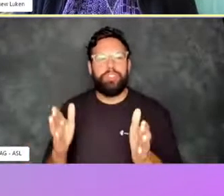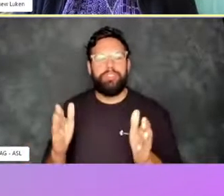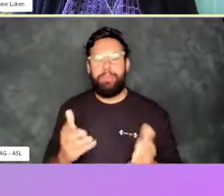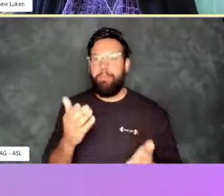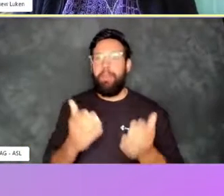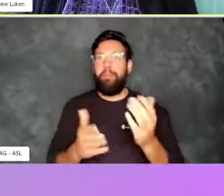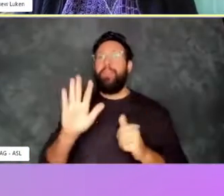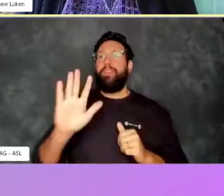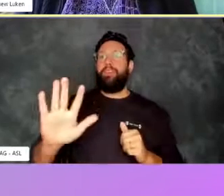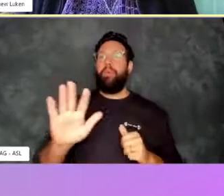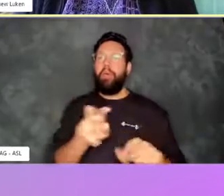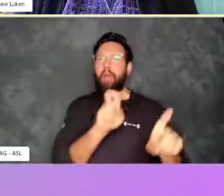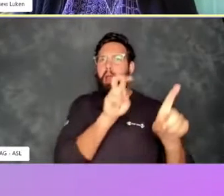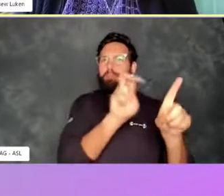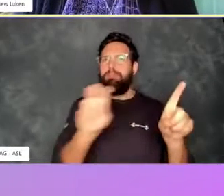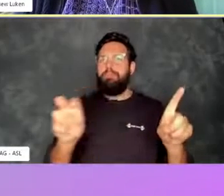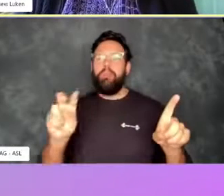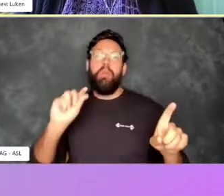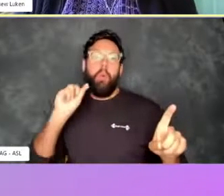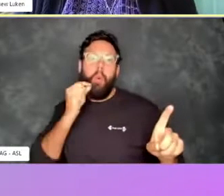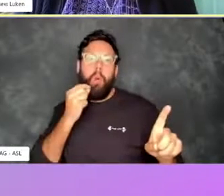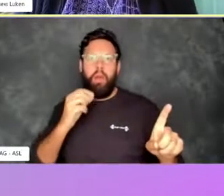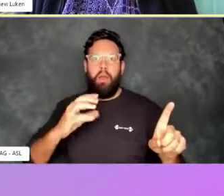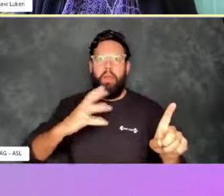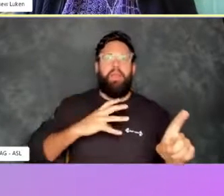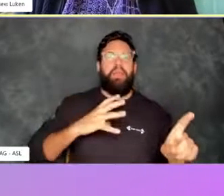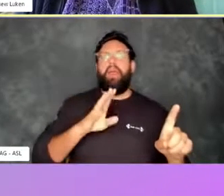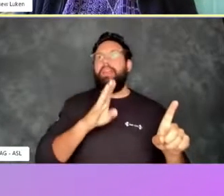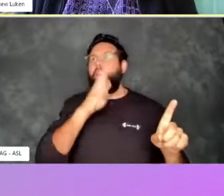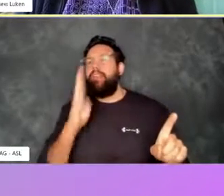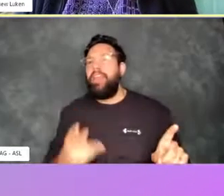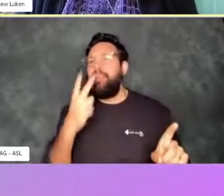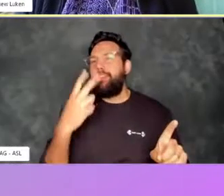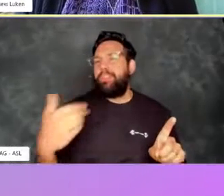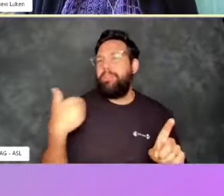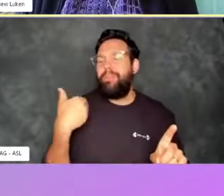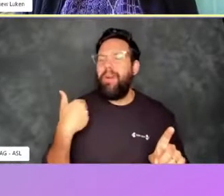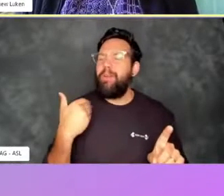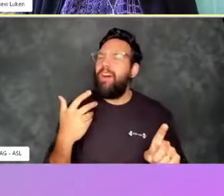Making a unique login sequence might be cool, but you are